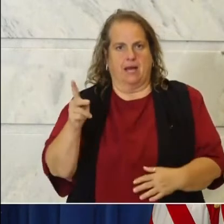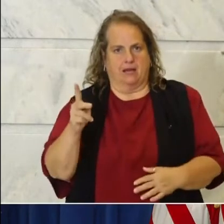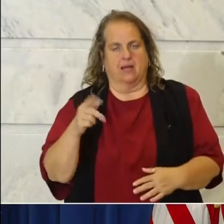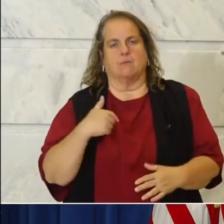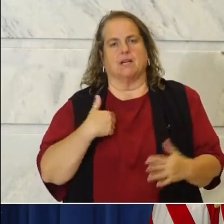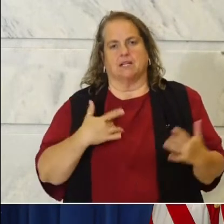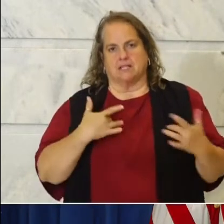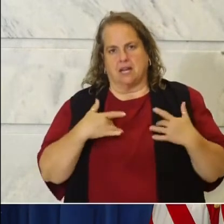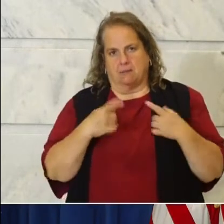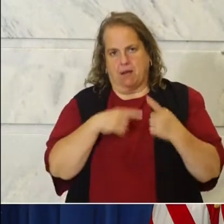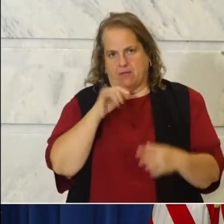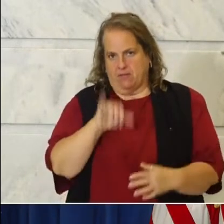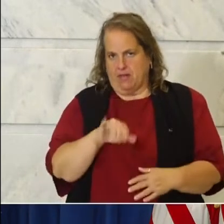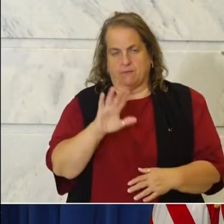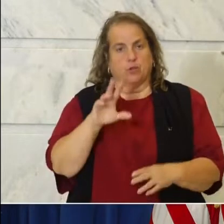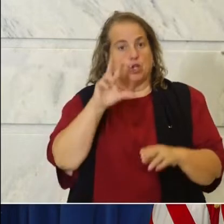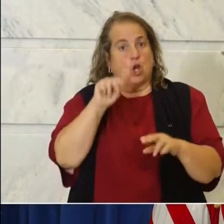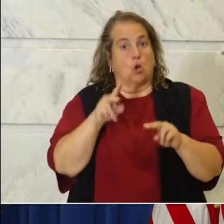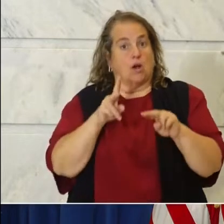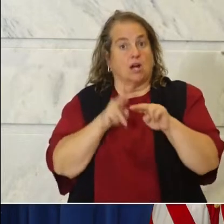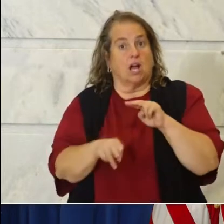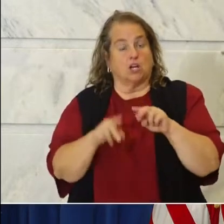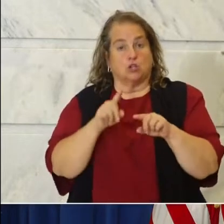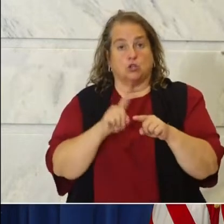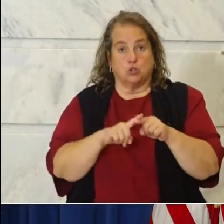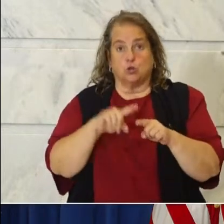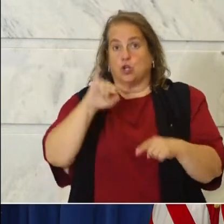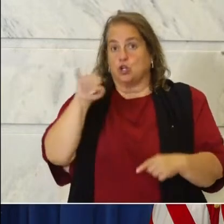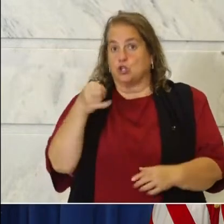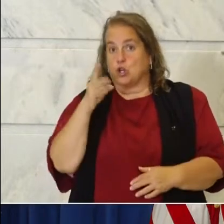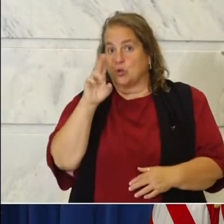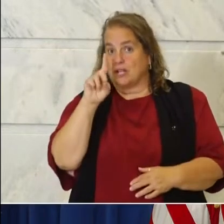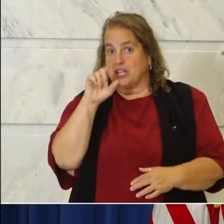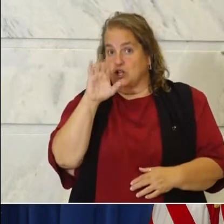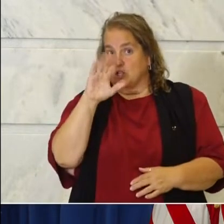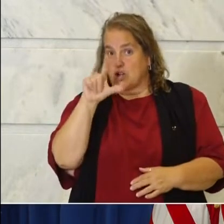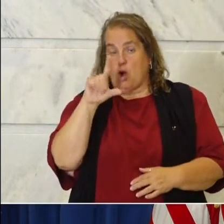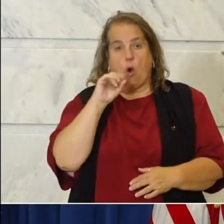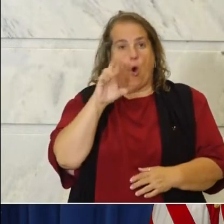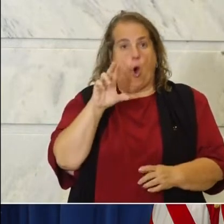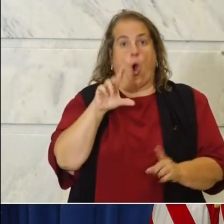excited about that. No cuts to the judicial or the legislative branch. So